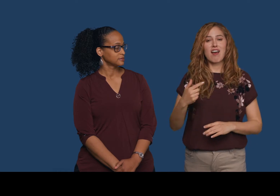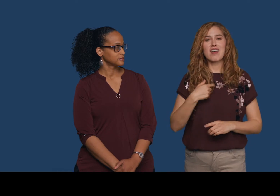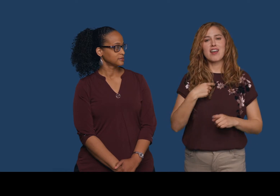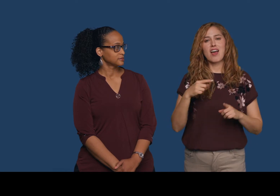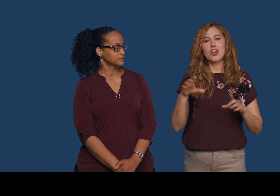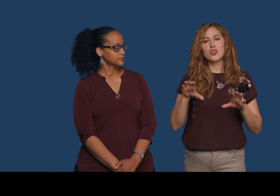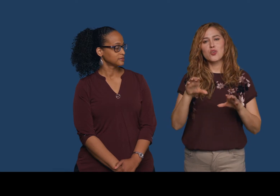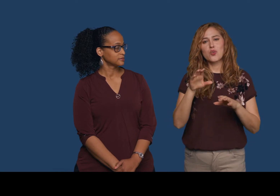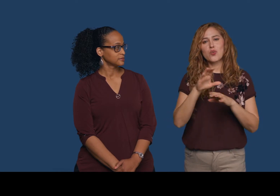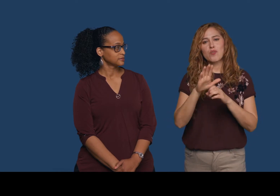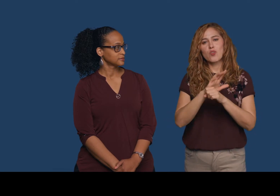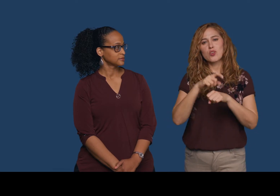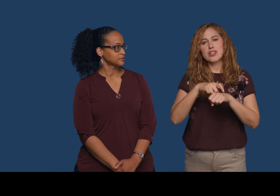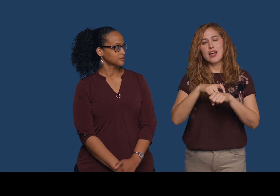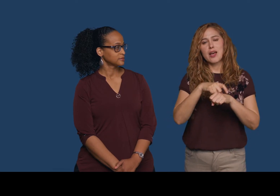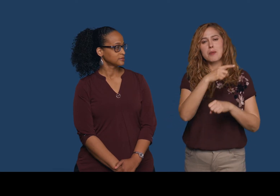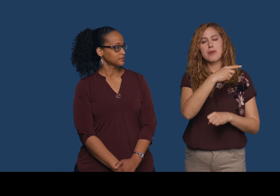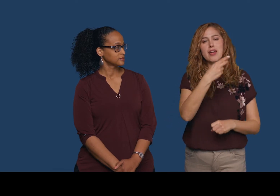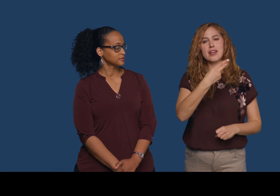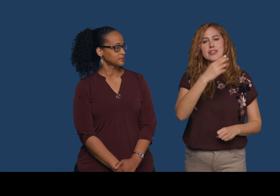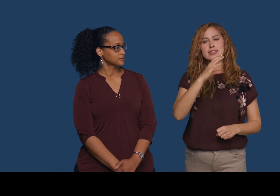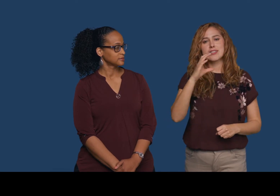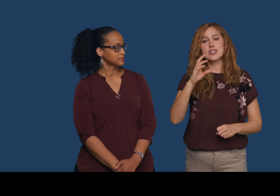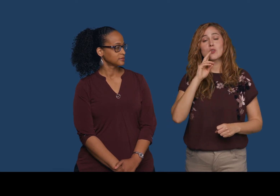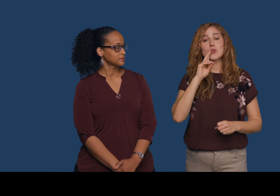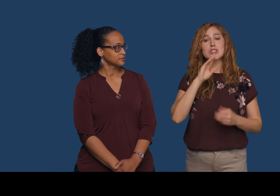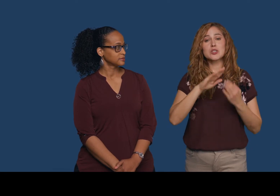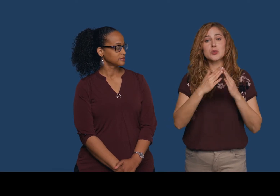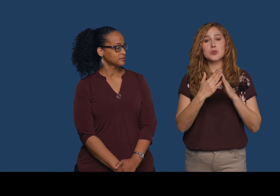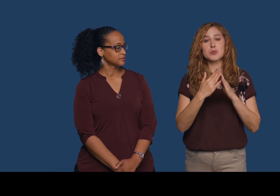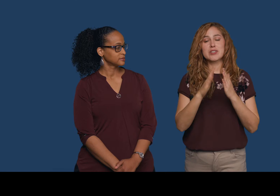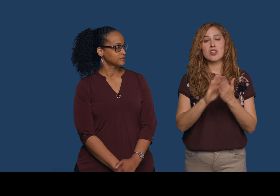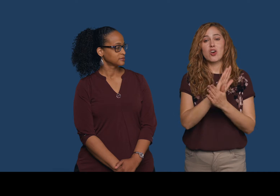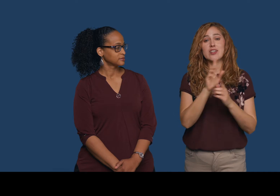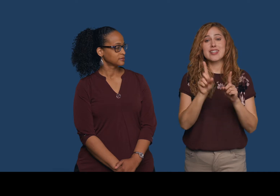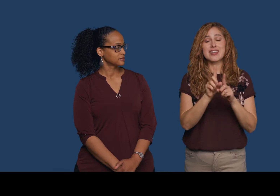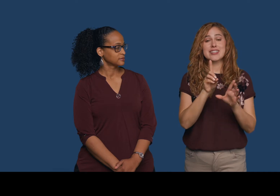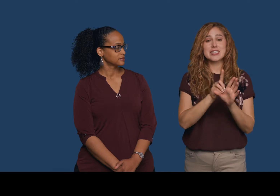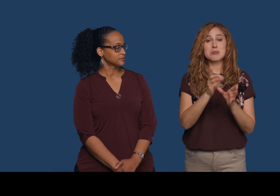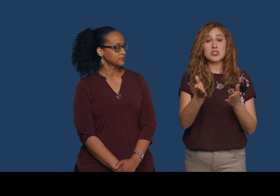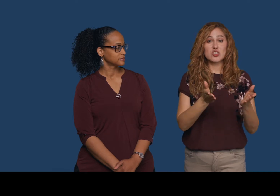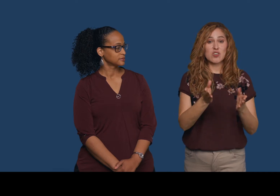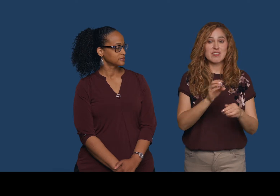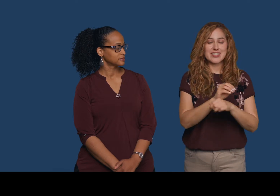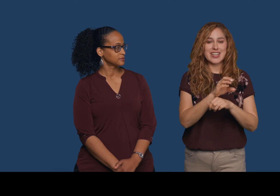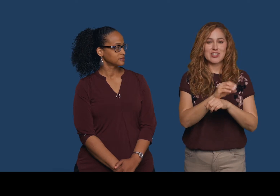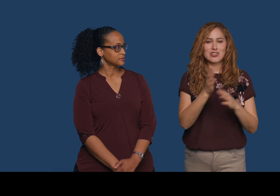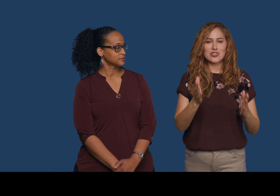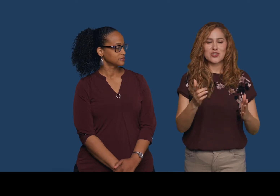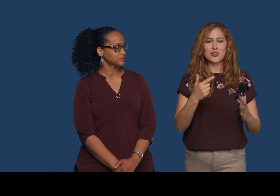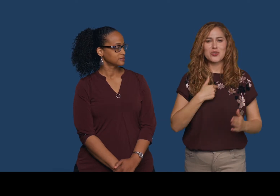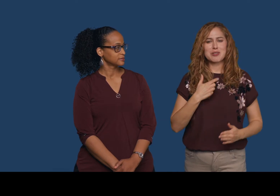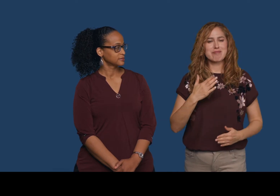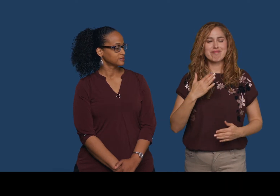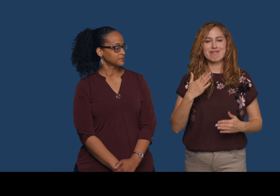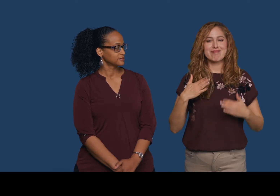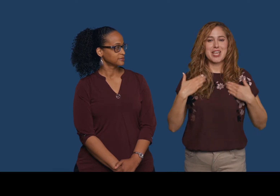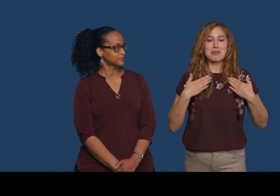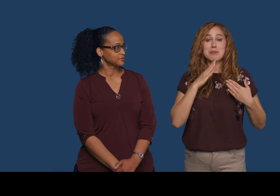And my full time job is at HCC, Houston Community College as a disability services counselor.